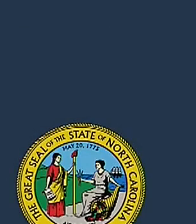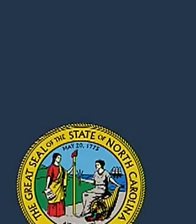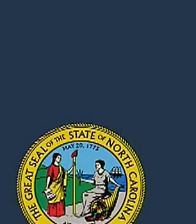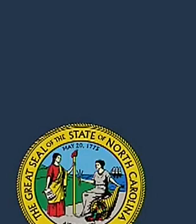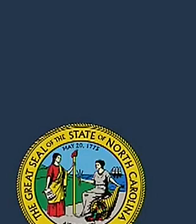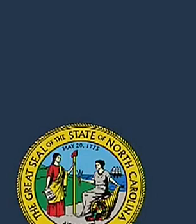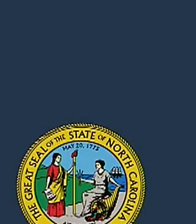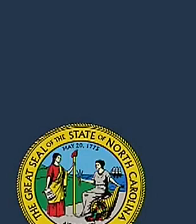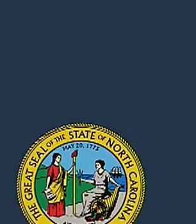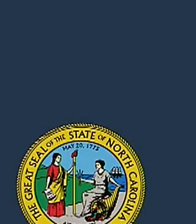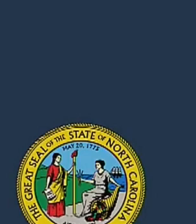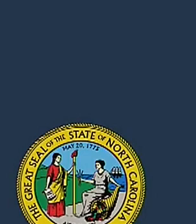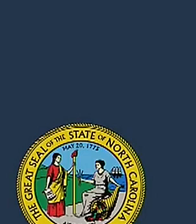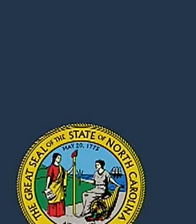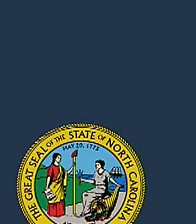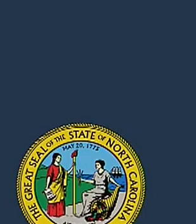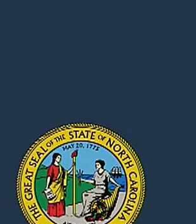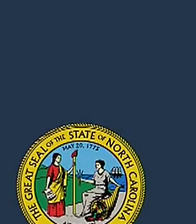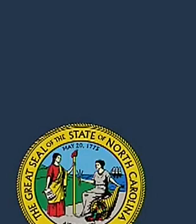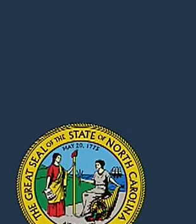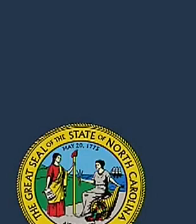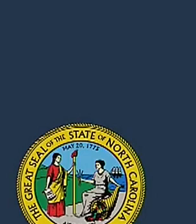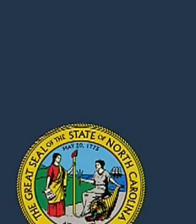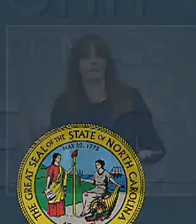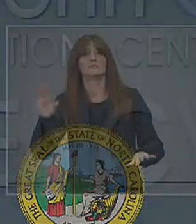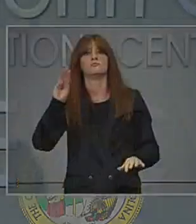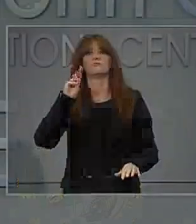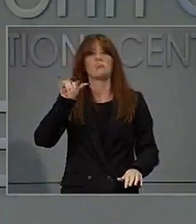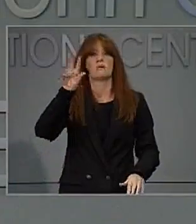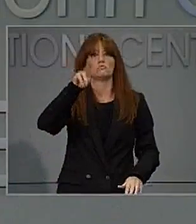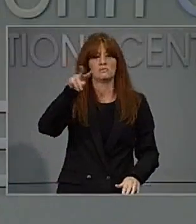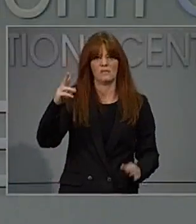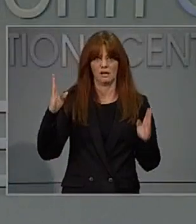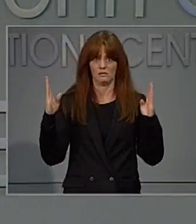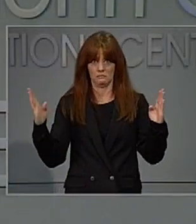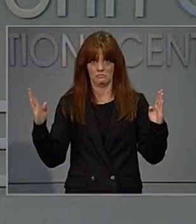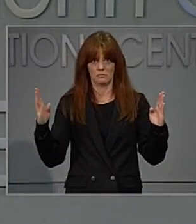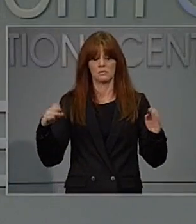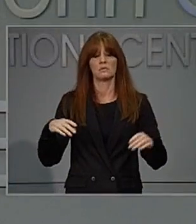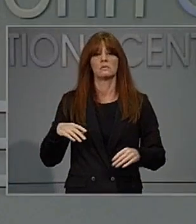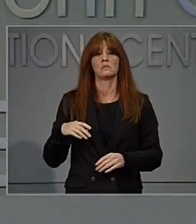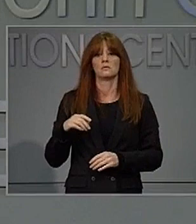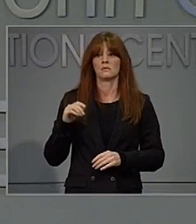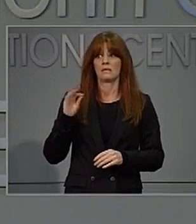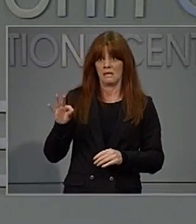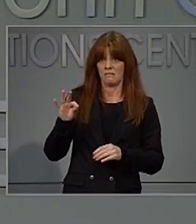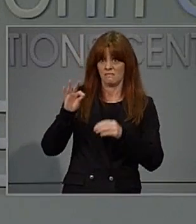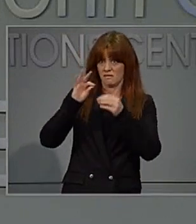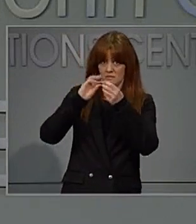OTHER PEOPLE. THIS ORDER I HAVE SIGNED TODAY